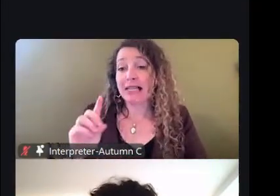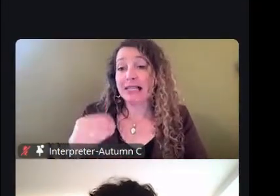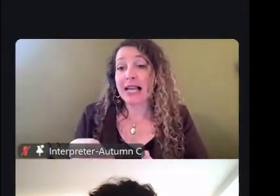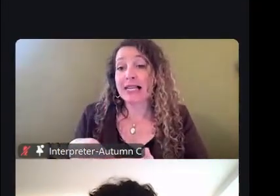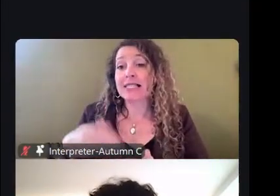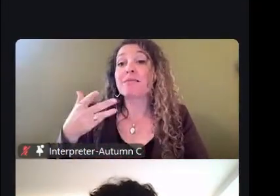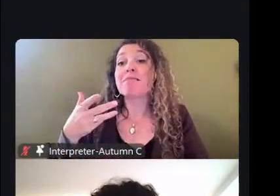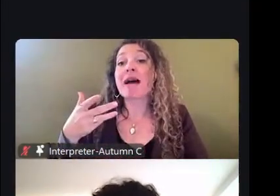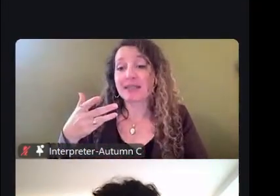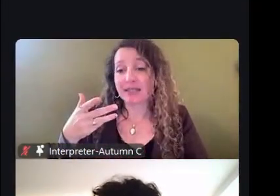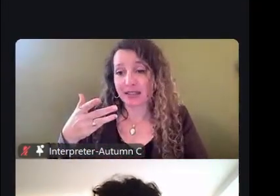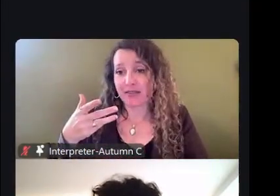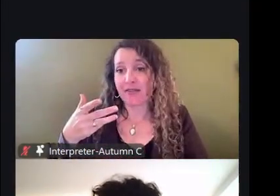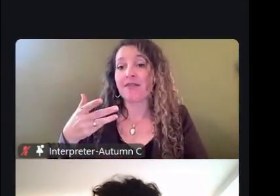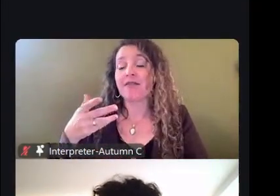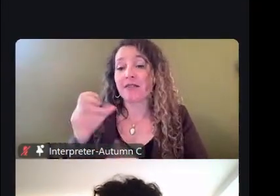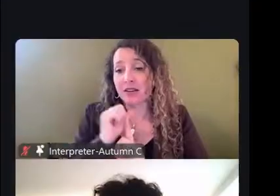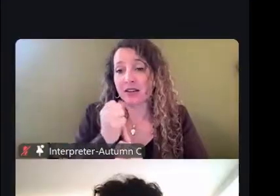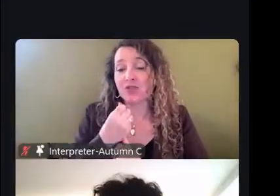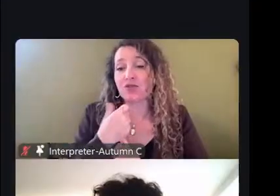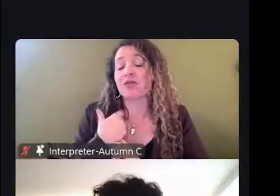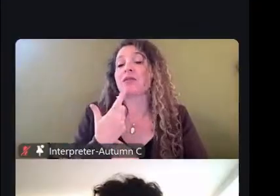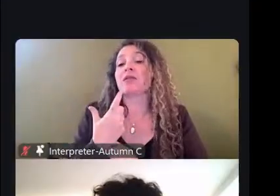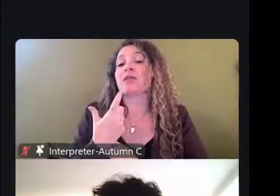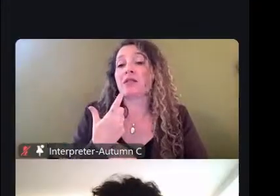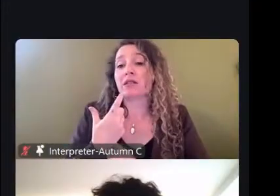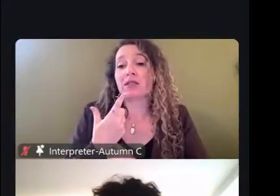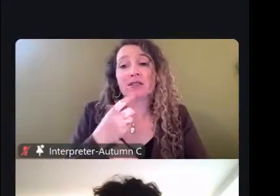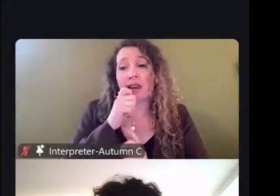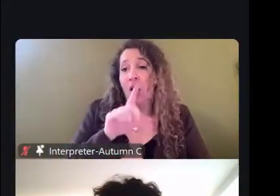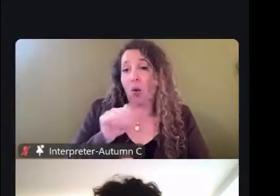and not only United States, but also globally. The cost of insulin,